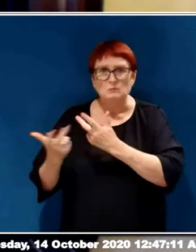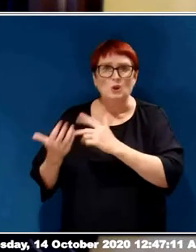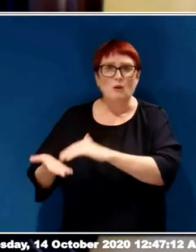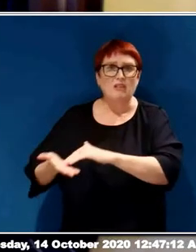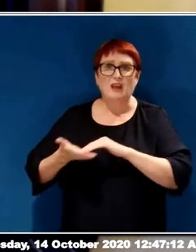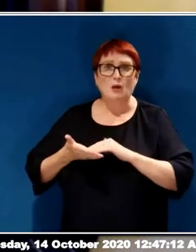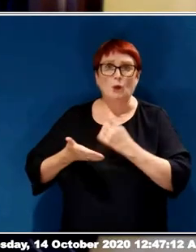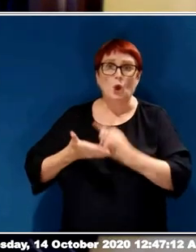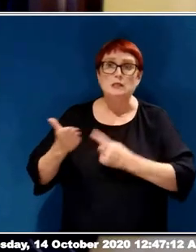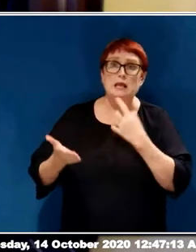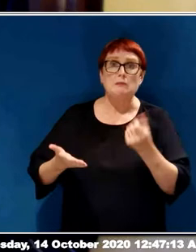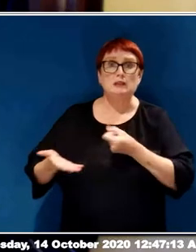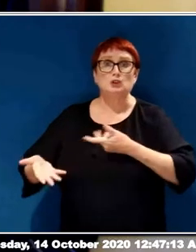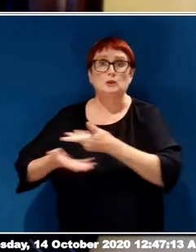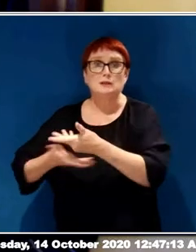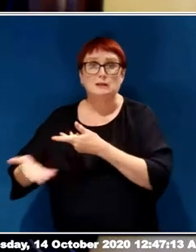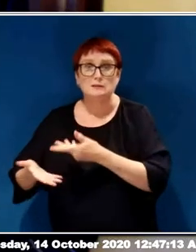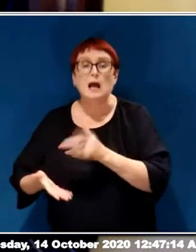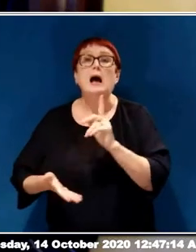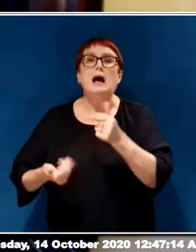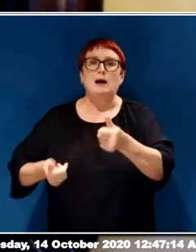What do you suggest should be done with the standards?